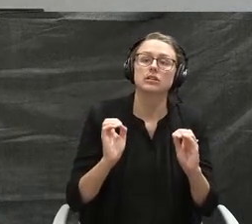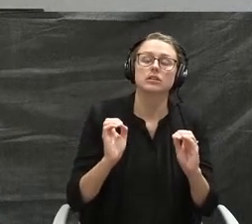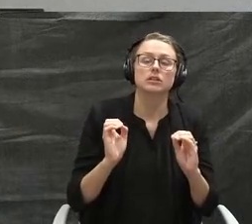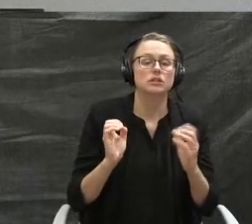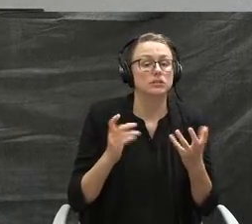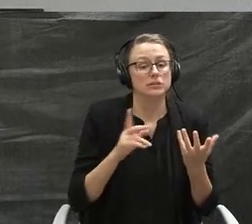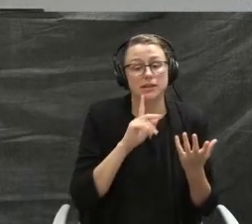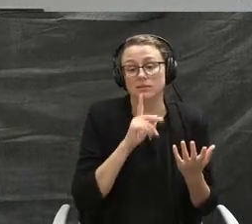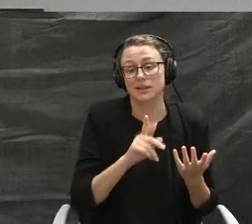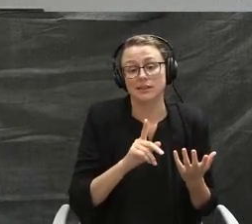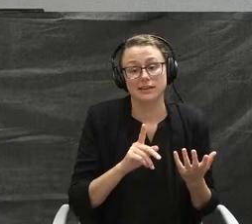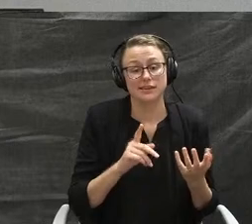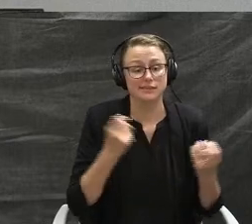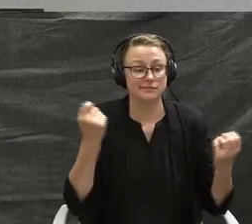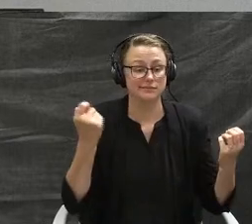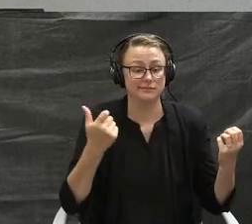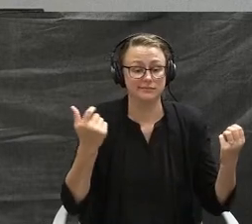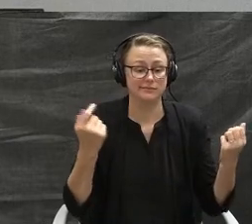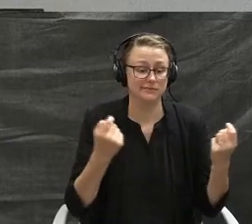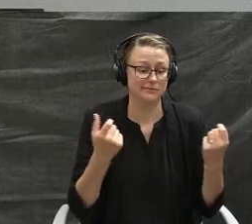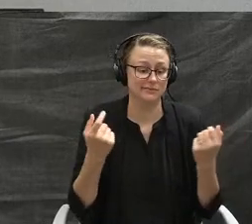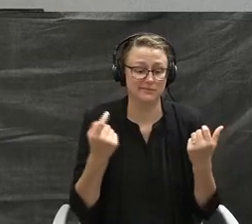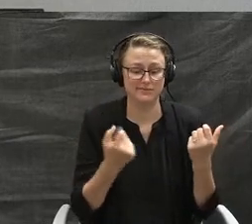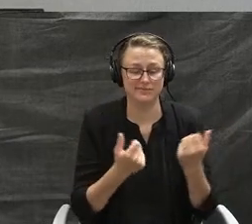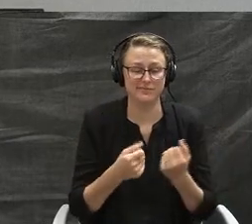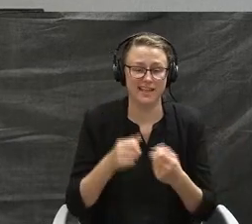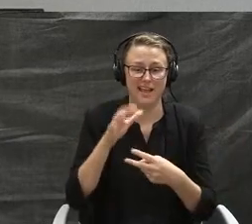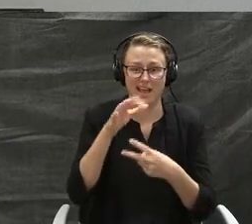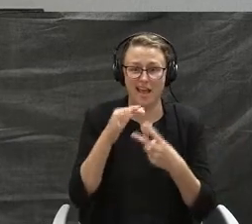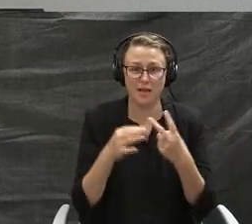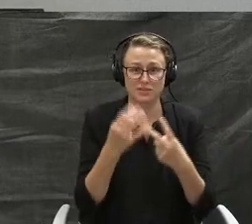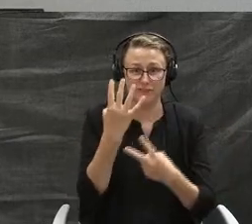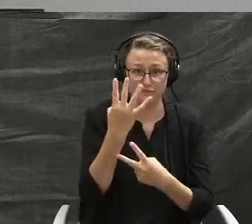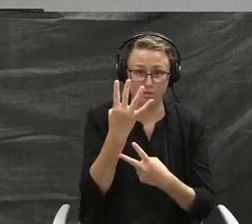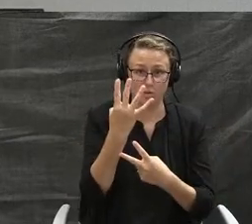it came down really to option for an option 7 primarily, but